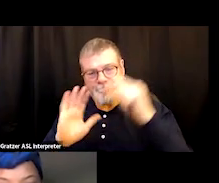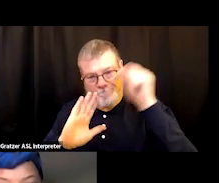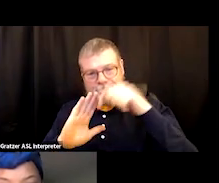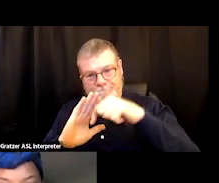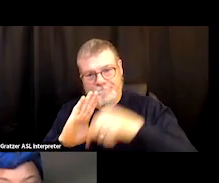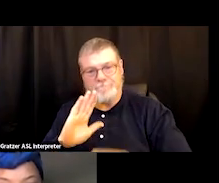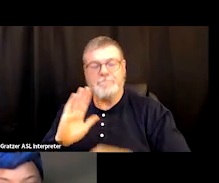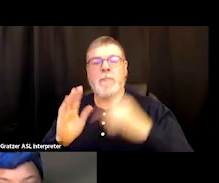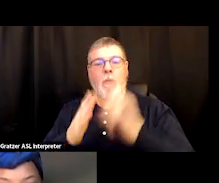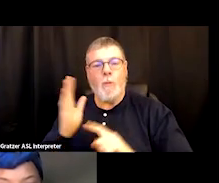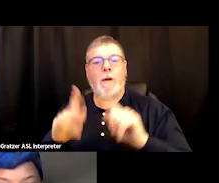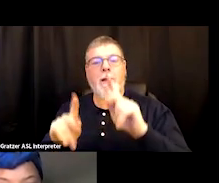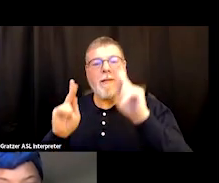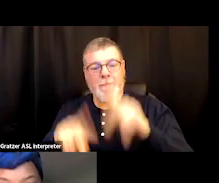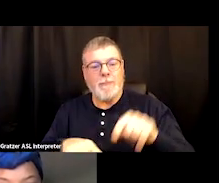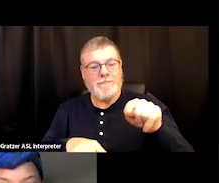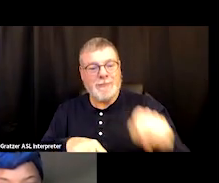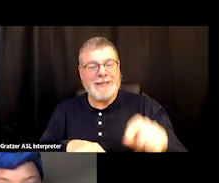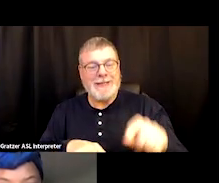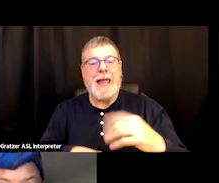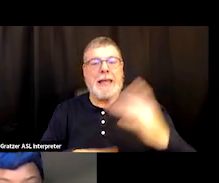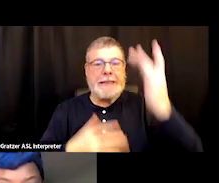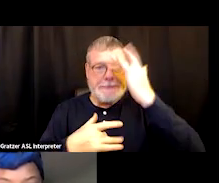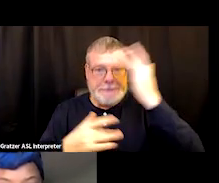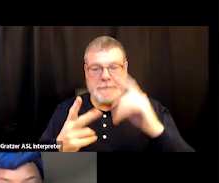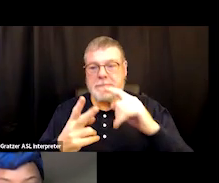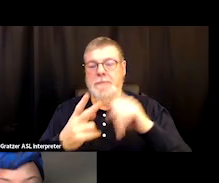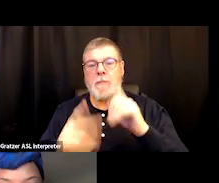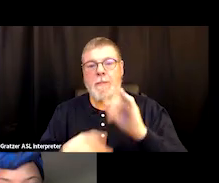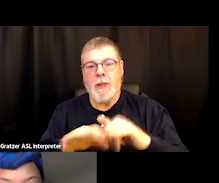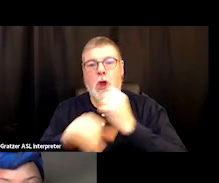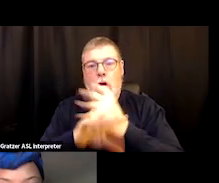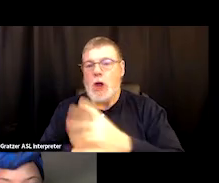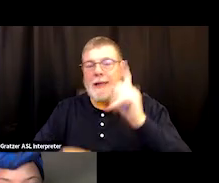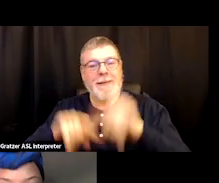what your applicant's disabling health conditions are that are preventing them from working